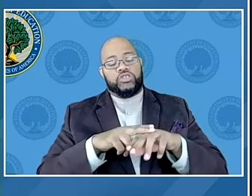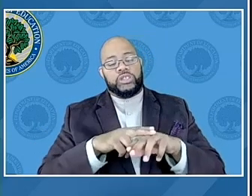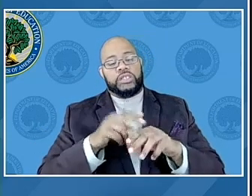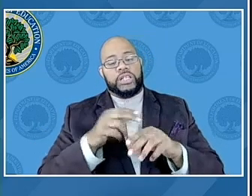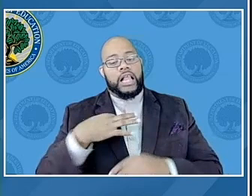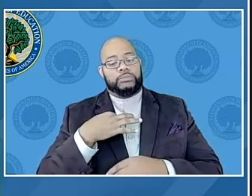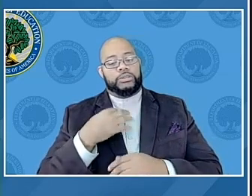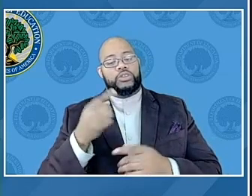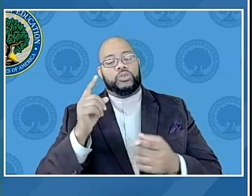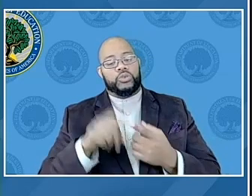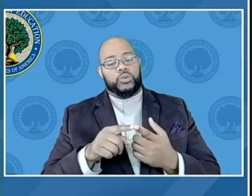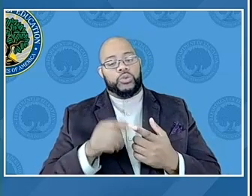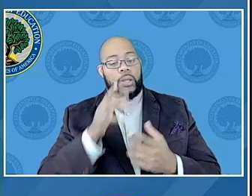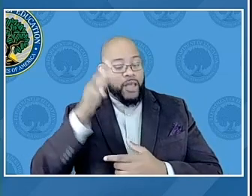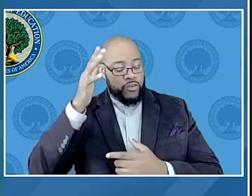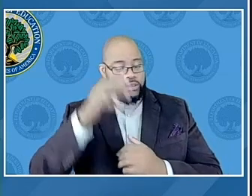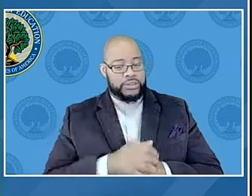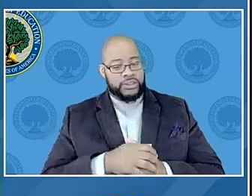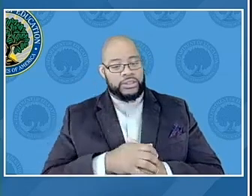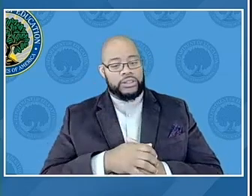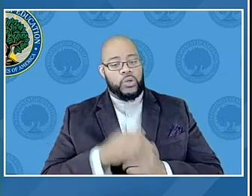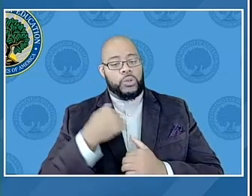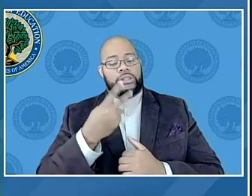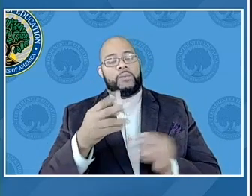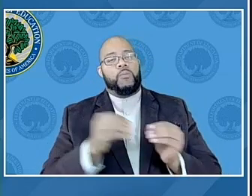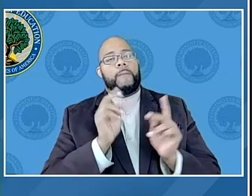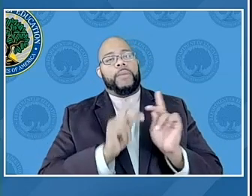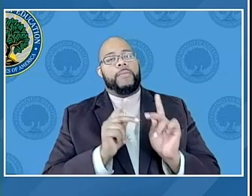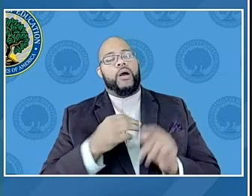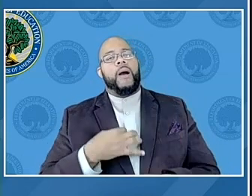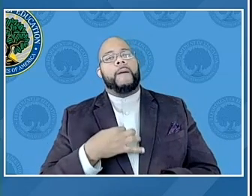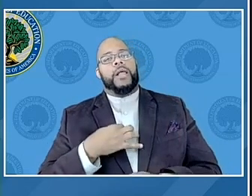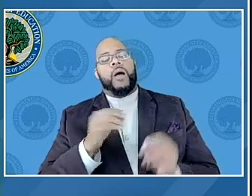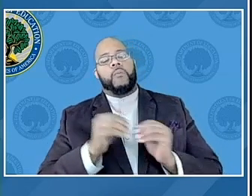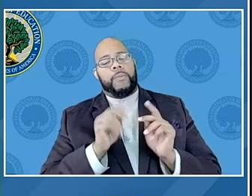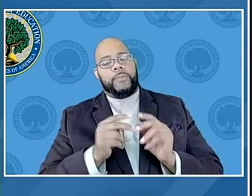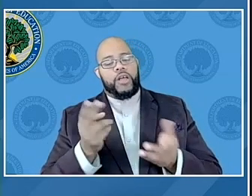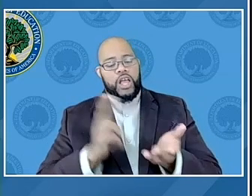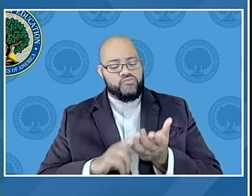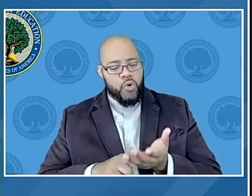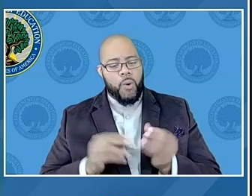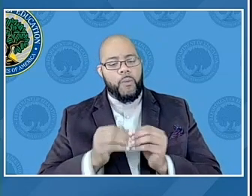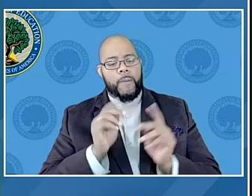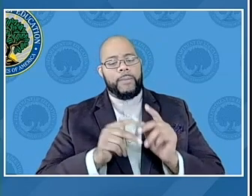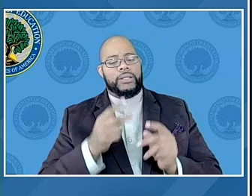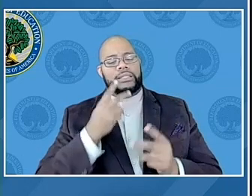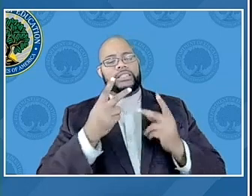the parents, we will see more people apply, more people enroll, and more people see the relief that they desperately need.